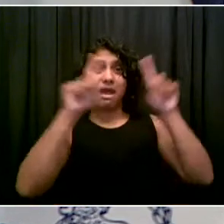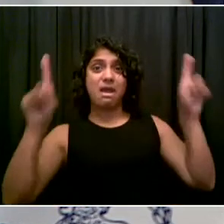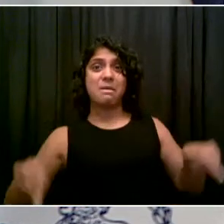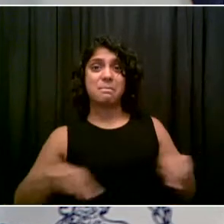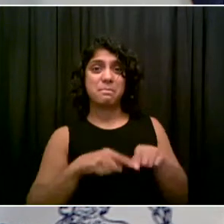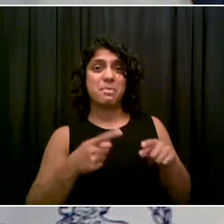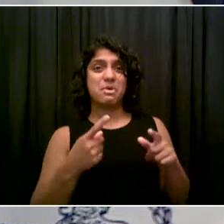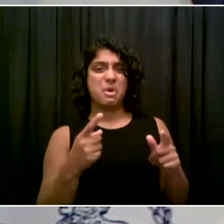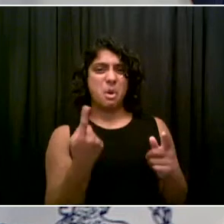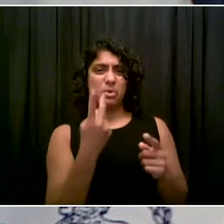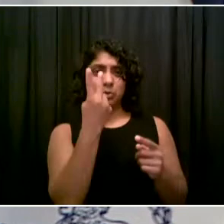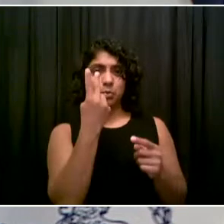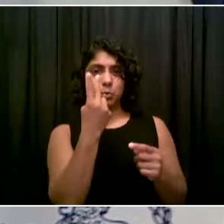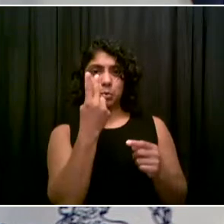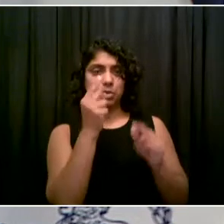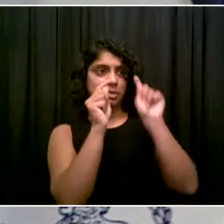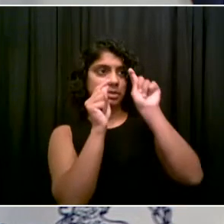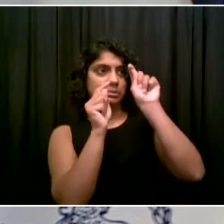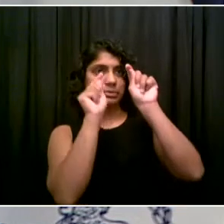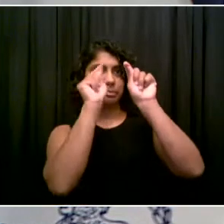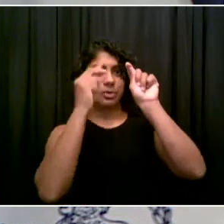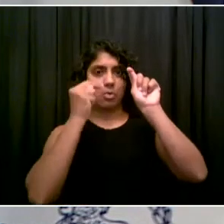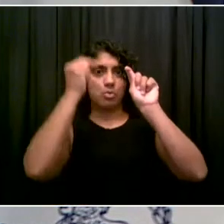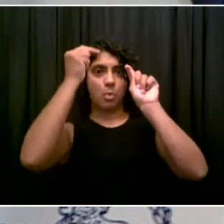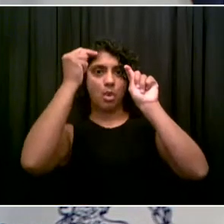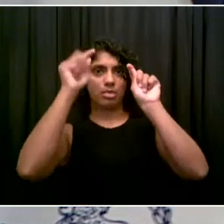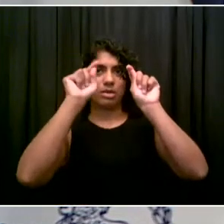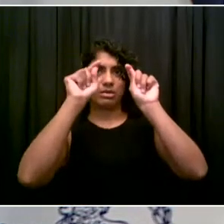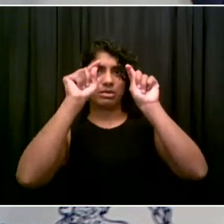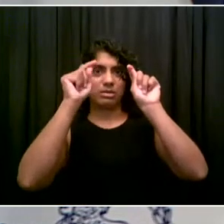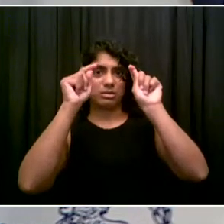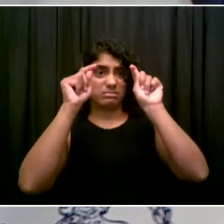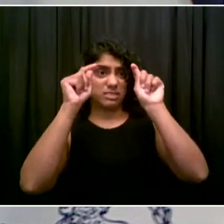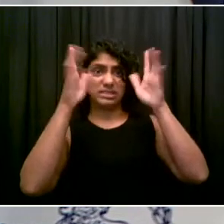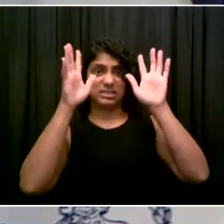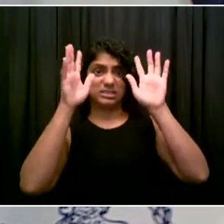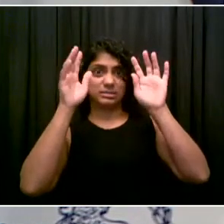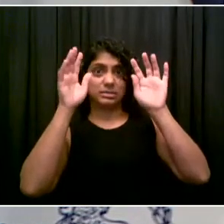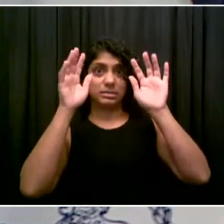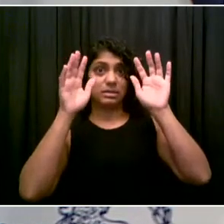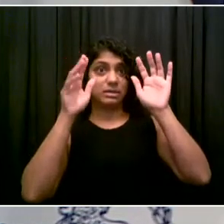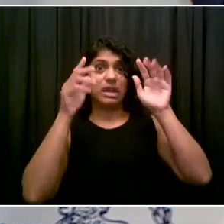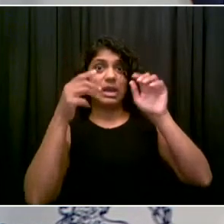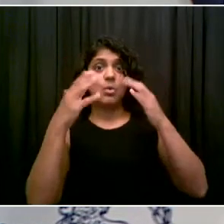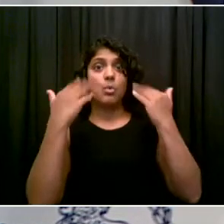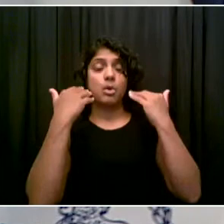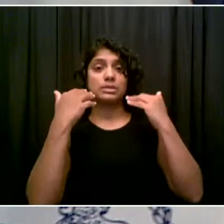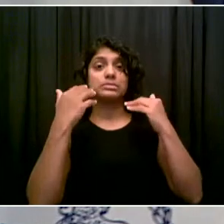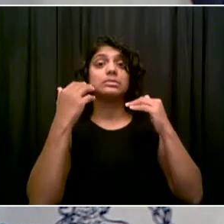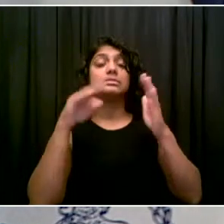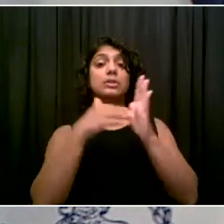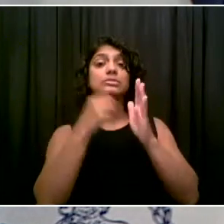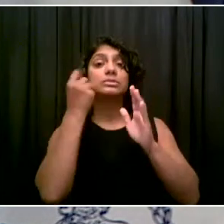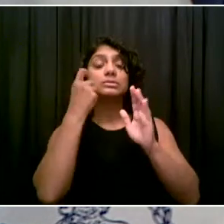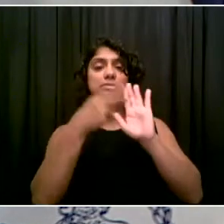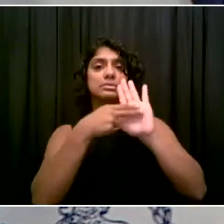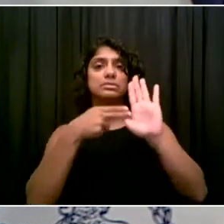AVAILABILITY OF THE COOLING CENTERS ON STATEN ISLAND. I'MO LOKING AT THE MAP AND I NOTICED THE ONLY WTO CENTERS THAT ARE AVAILABLE ON